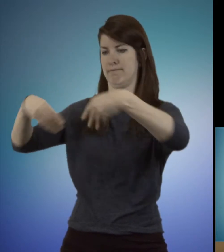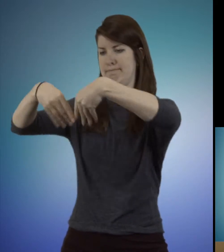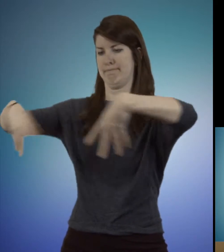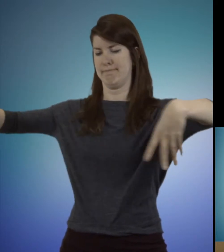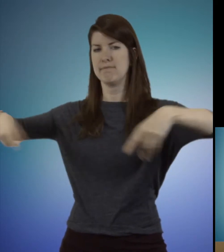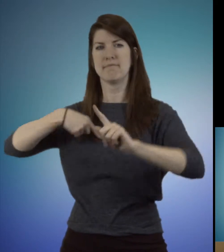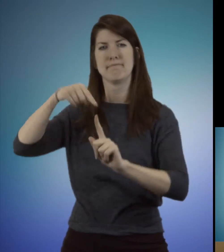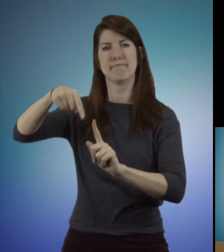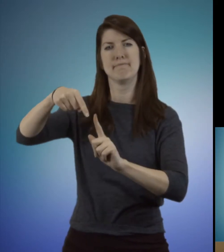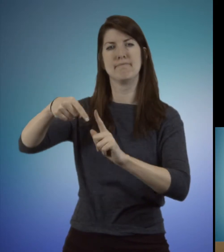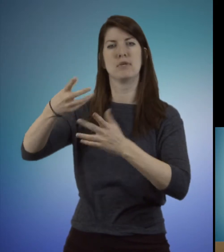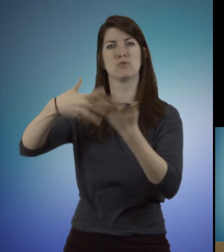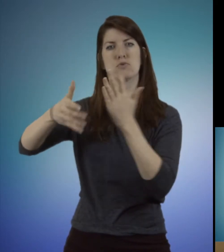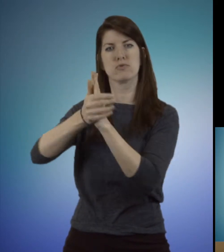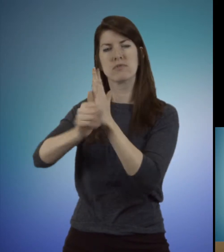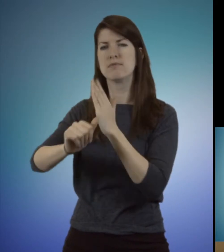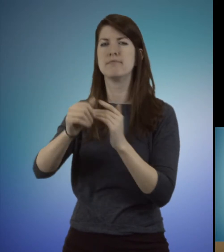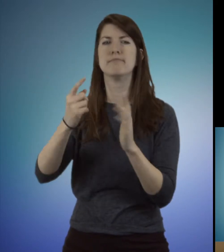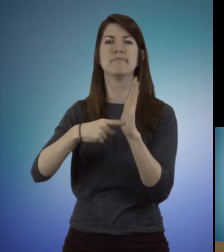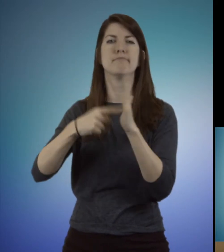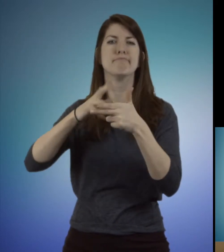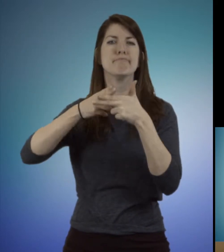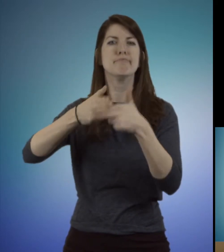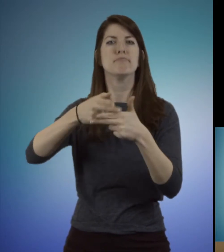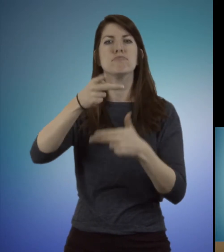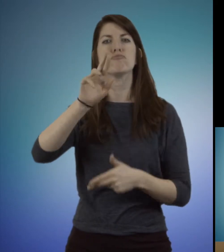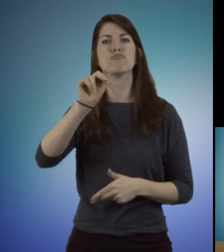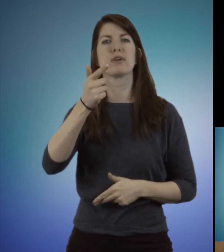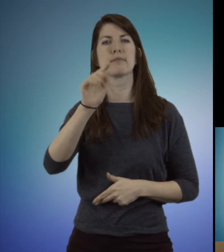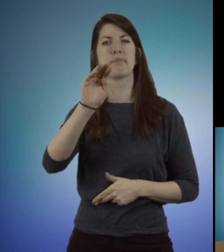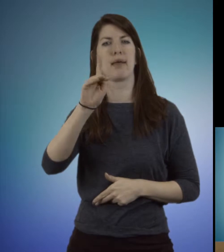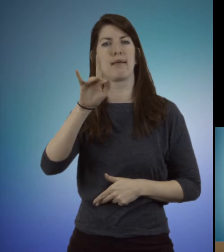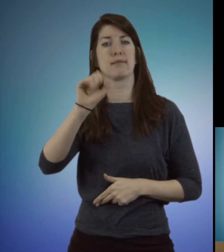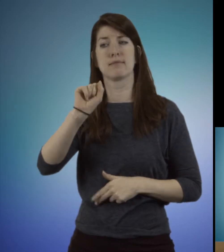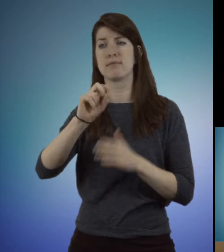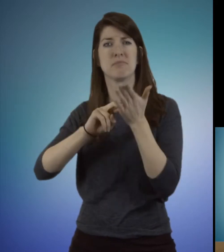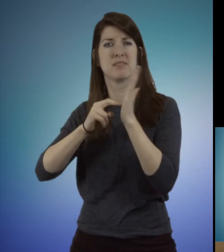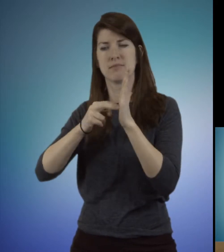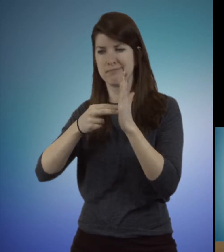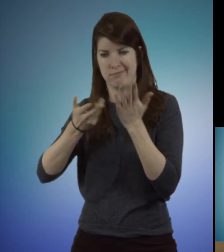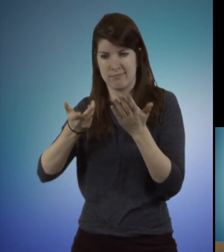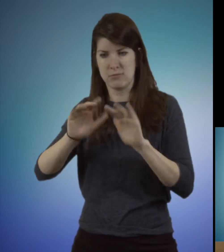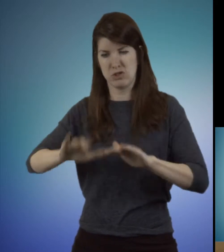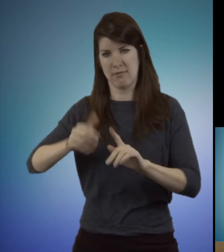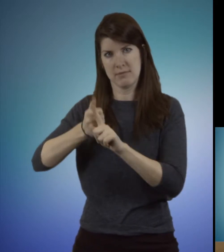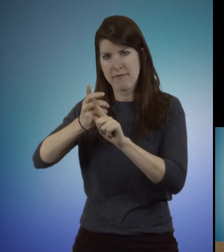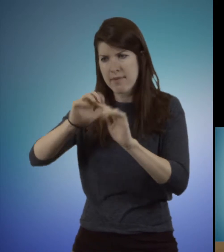Pragmatic skills involve how a child is interacting socially and appropriately across different situations.